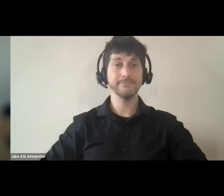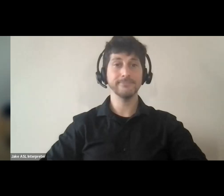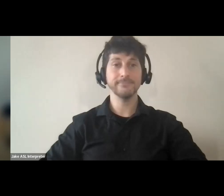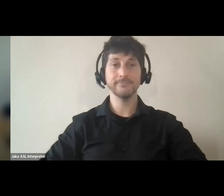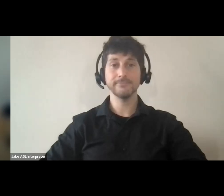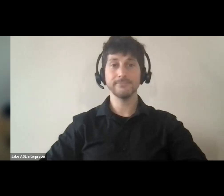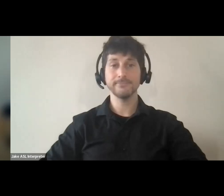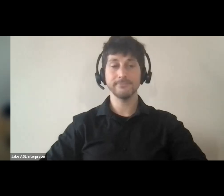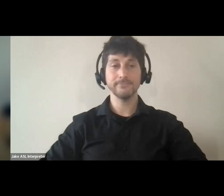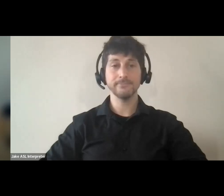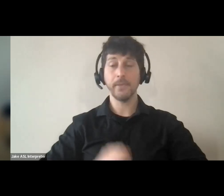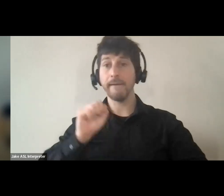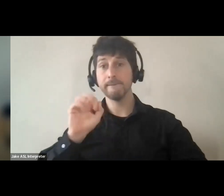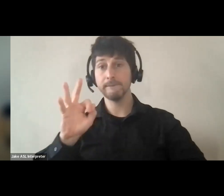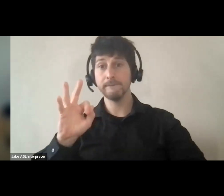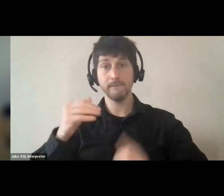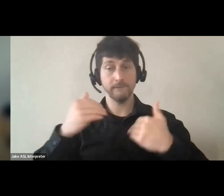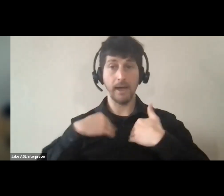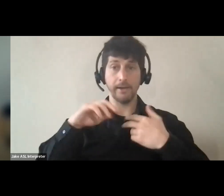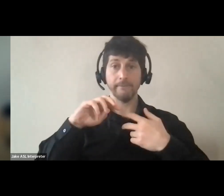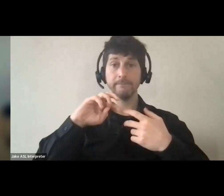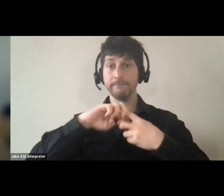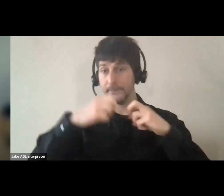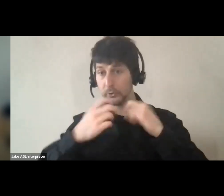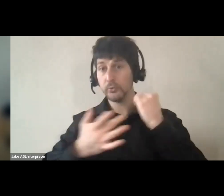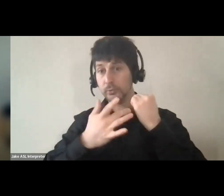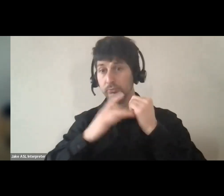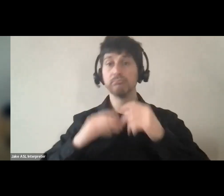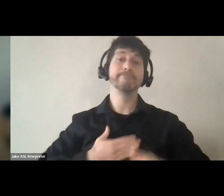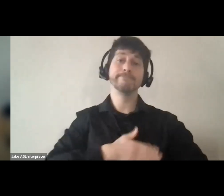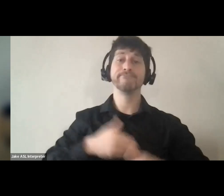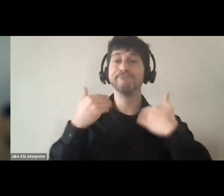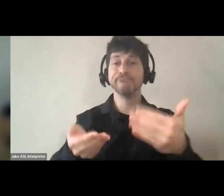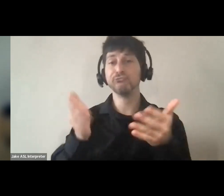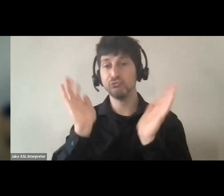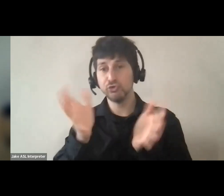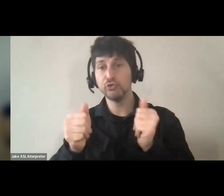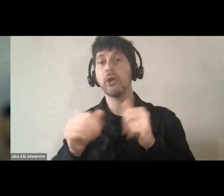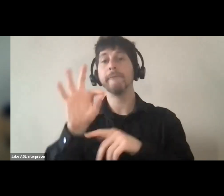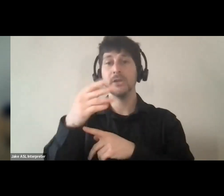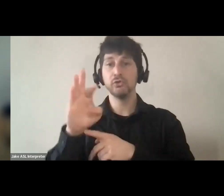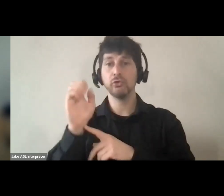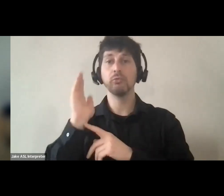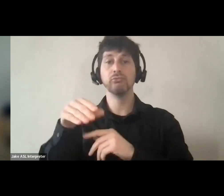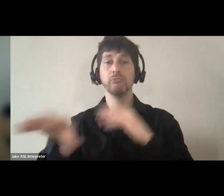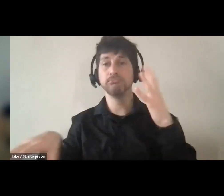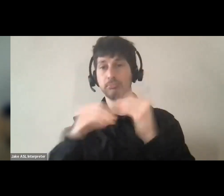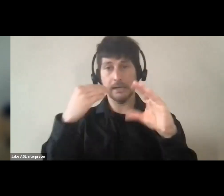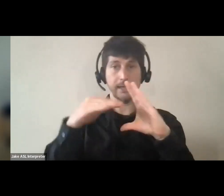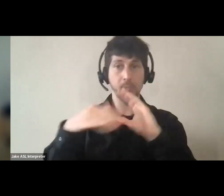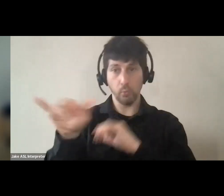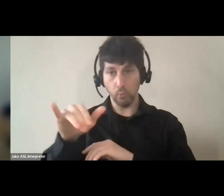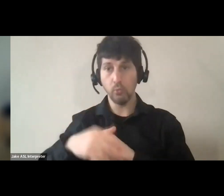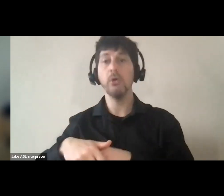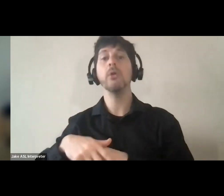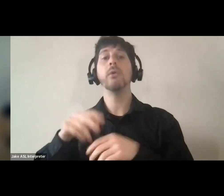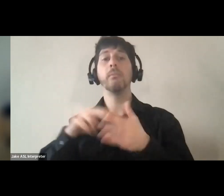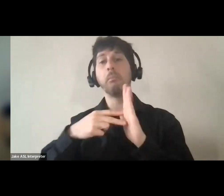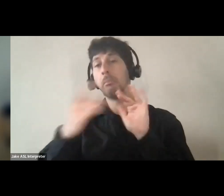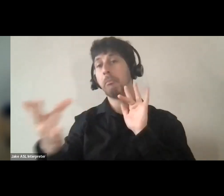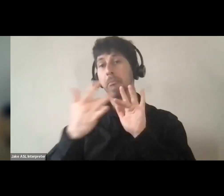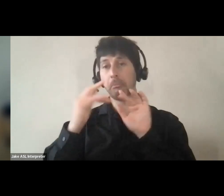There will be slides that are shown, so during that time, there will be a line in between the slides and the presenters and the interpreter and you can make that interpreter smaller or larger, depending on preference.